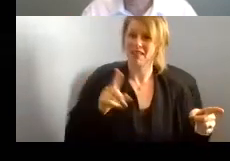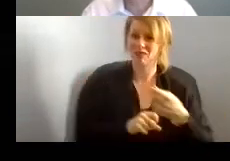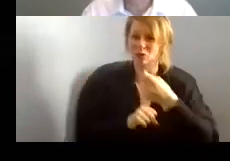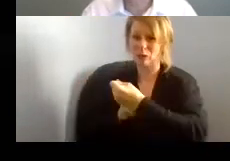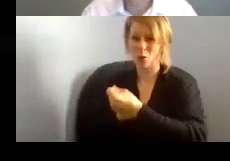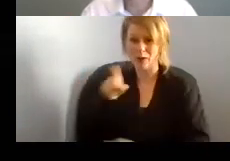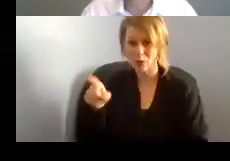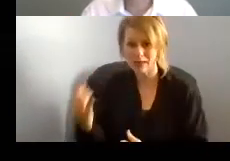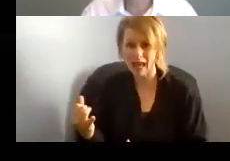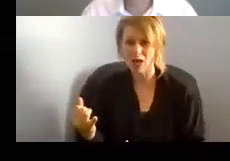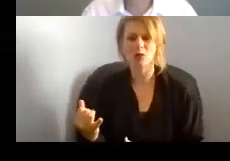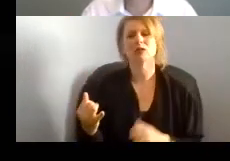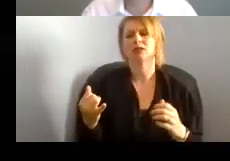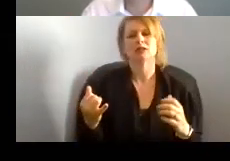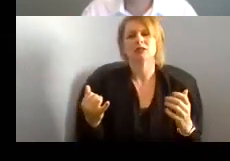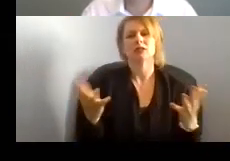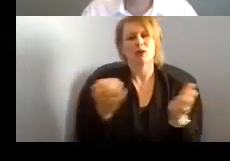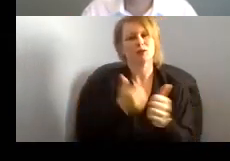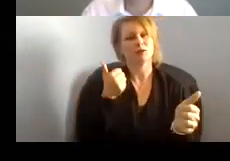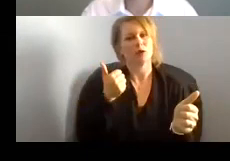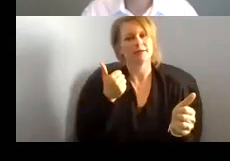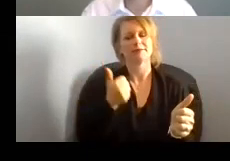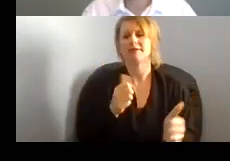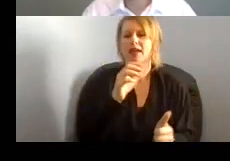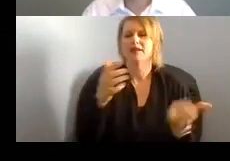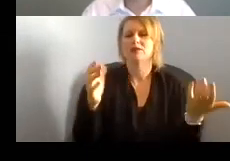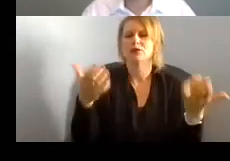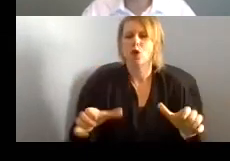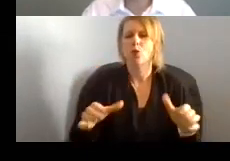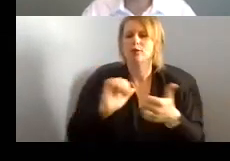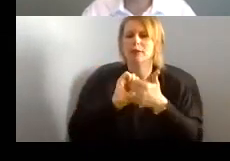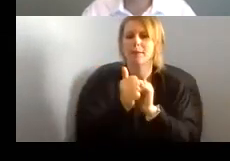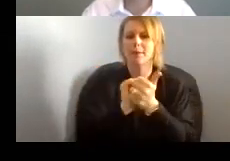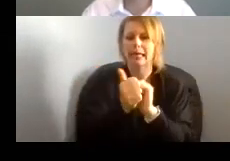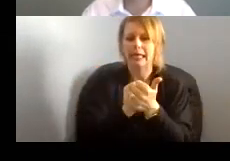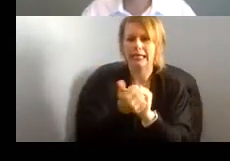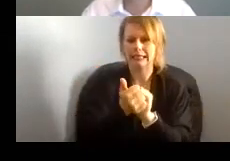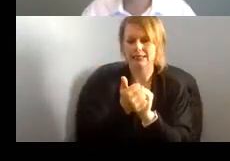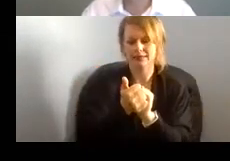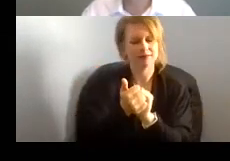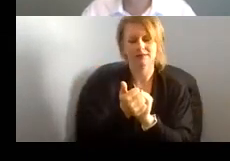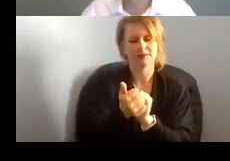And so you don’t want to compete for sympathy. And I’m talking about situations where there’s been an acute loss,